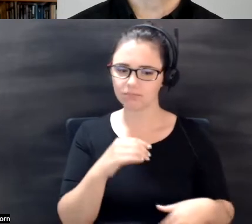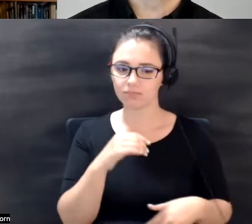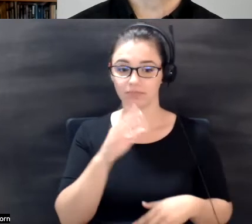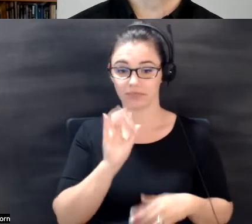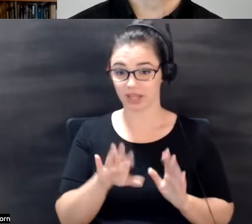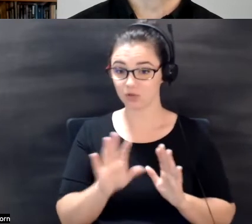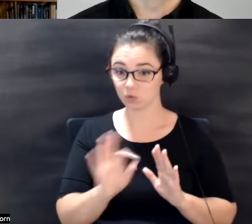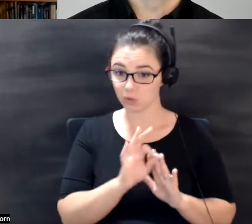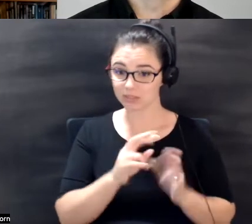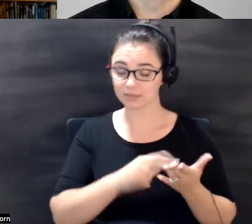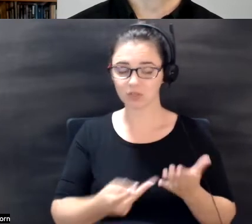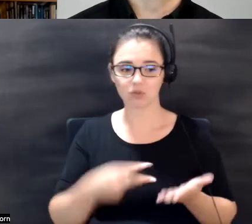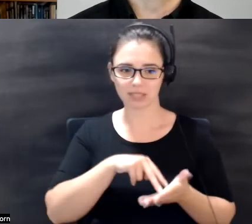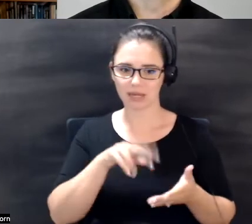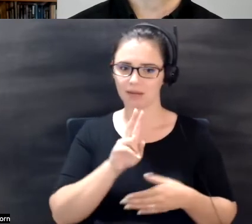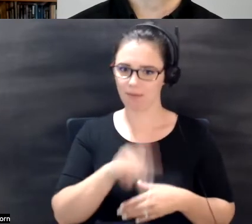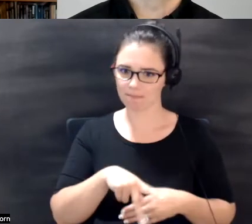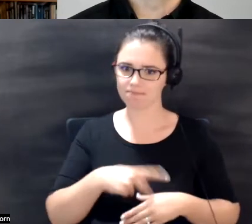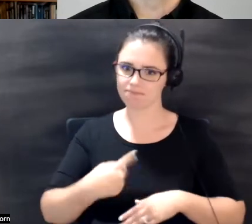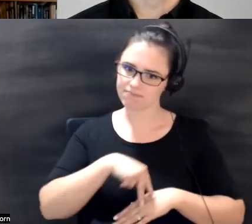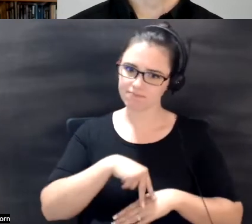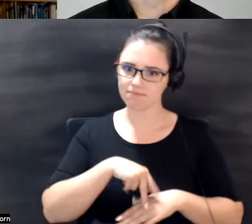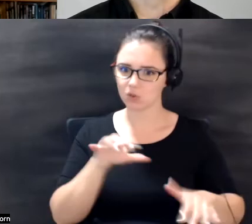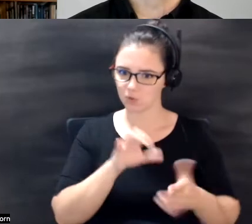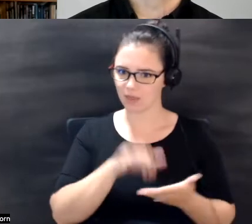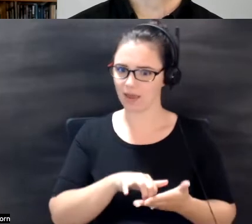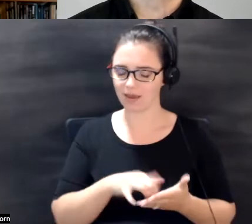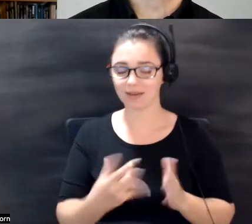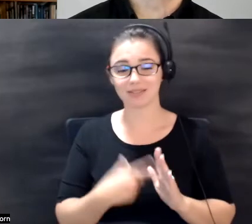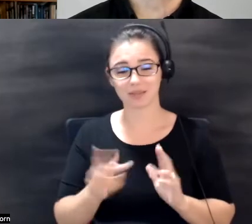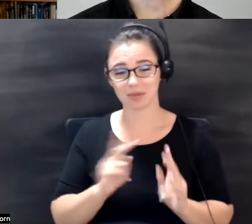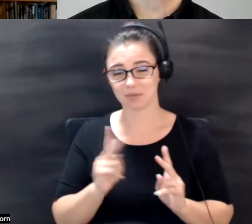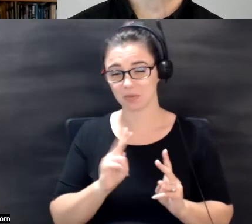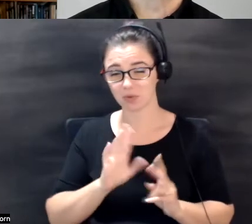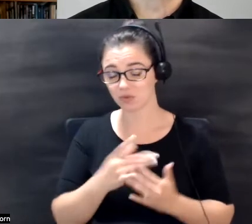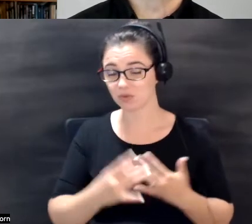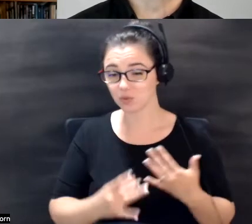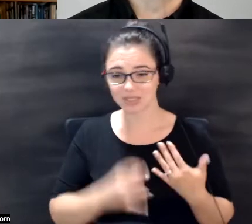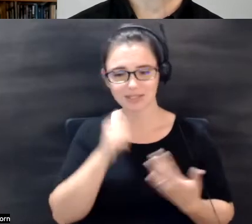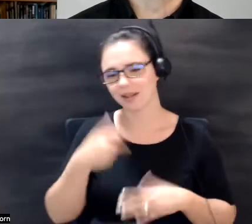you're standing up, and doing that, you know. Now some people, sometimes the choices they make, they're not standing up right